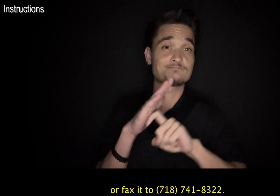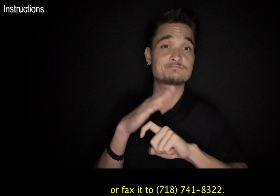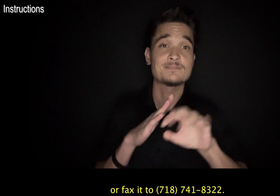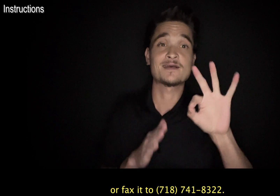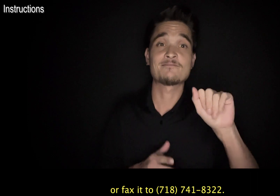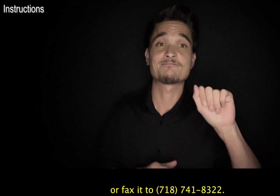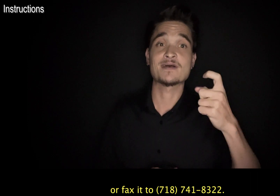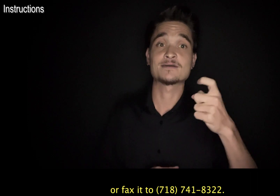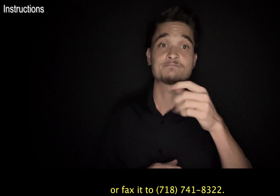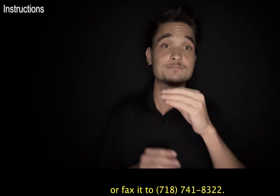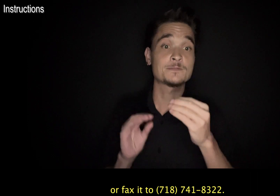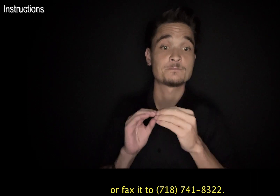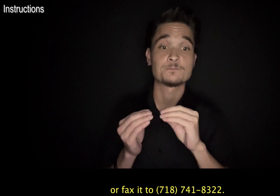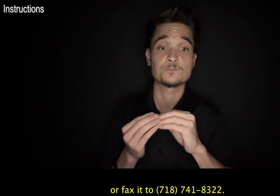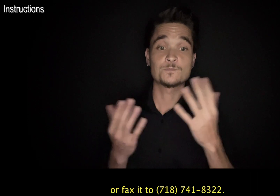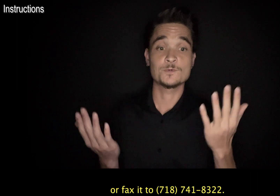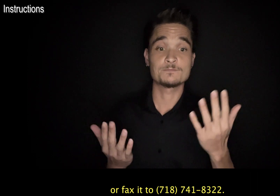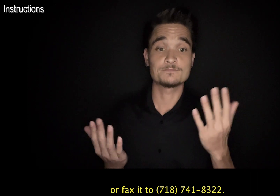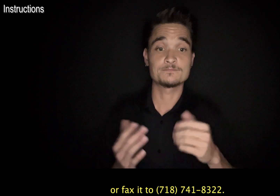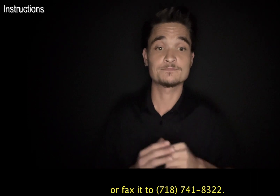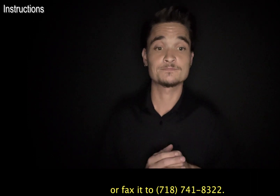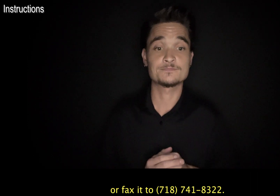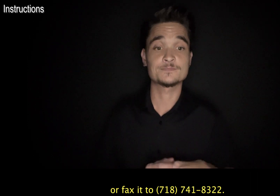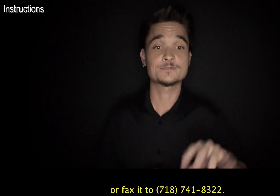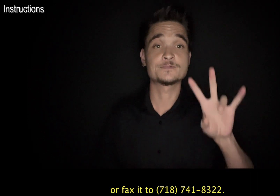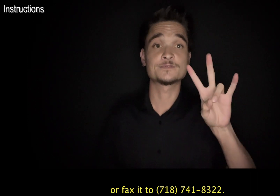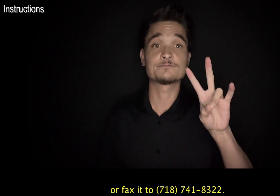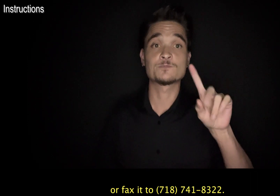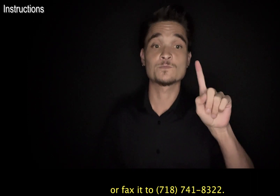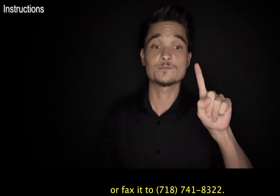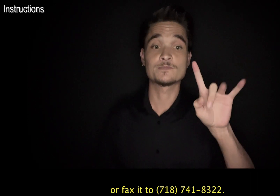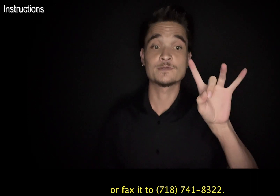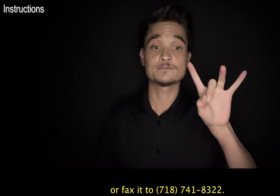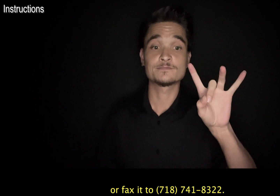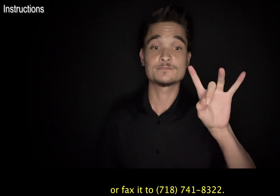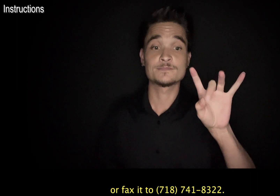or fax it to (718) 741-8322.